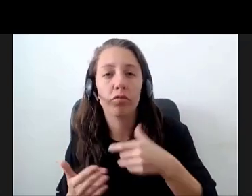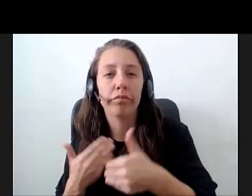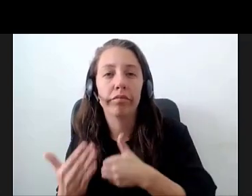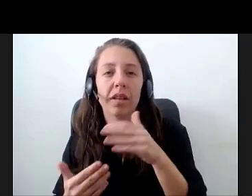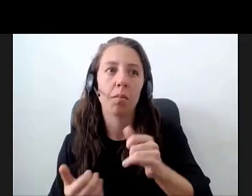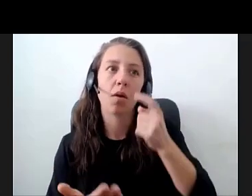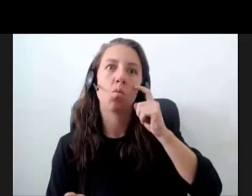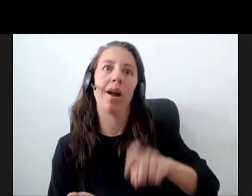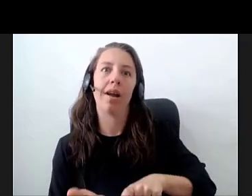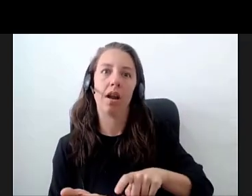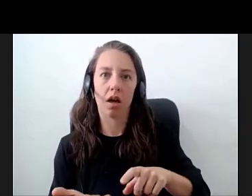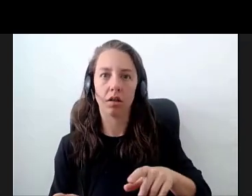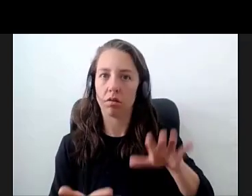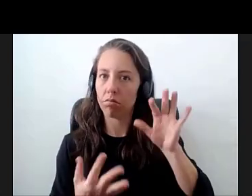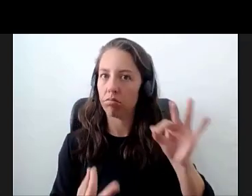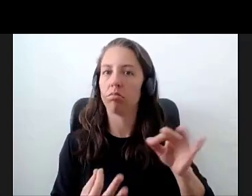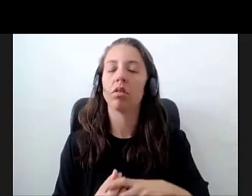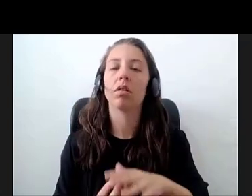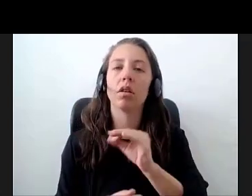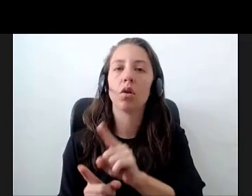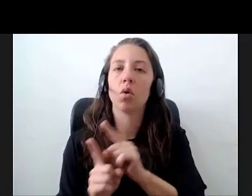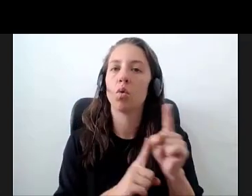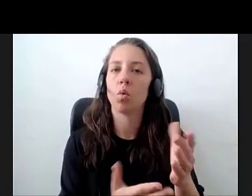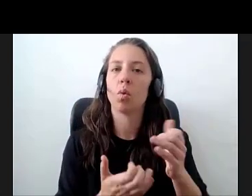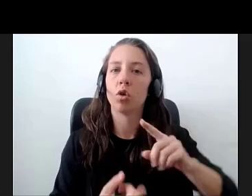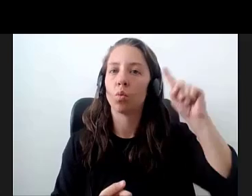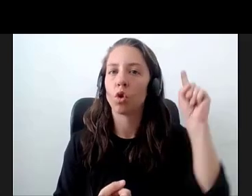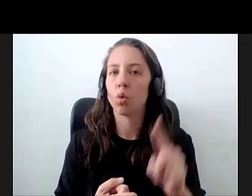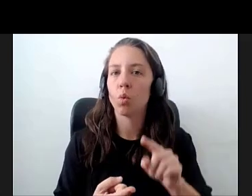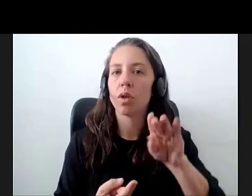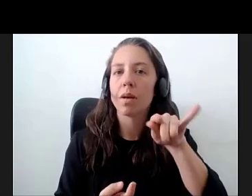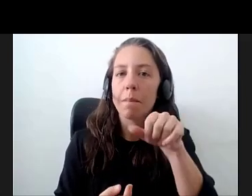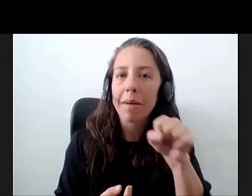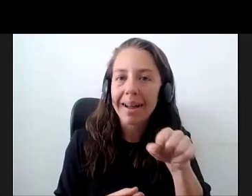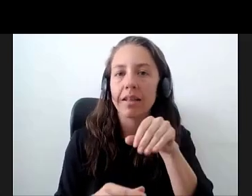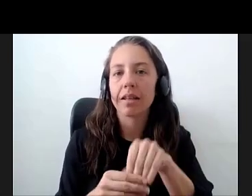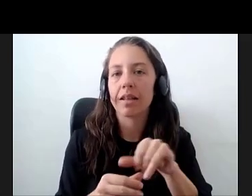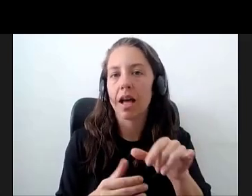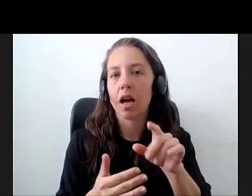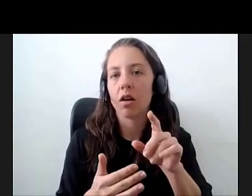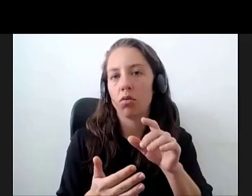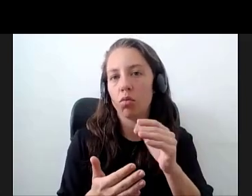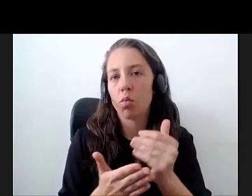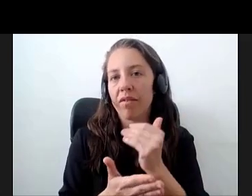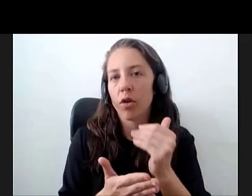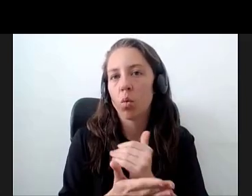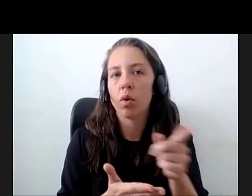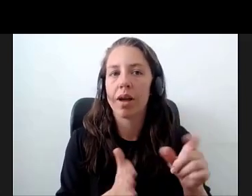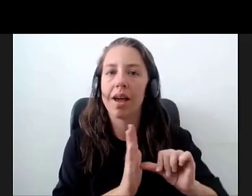And we're, you know, we're also looking to reduce bias and review by really emphasizing the commitment to the candidate